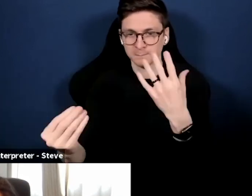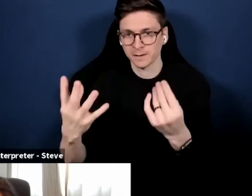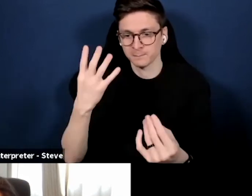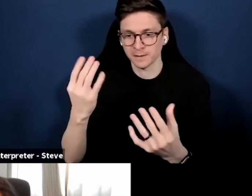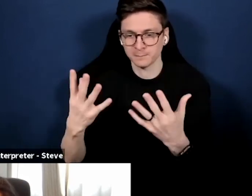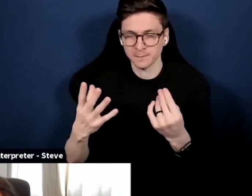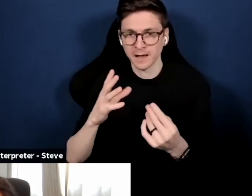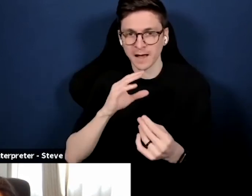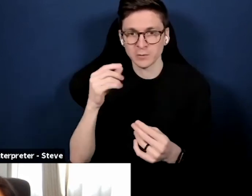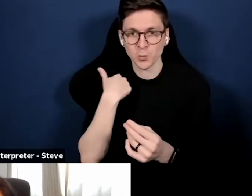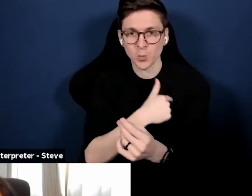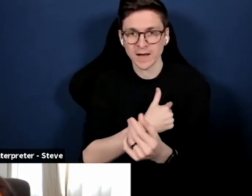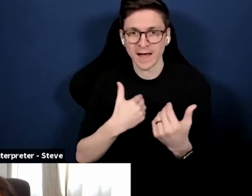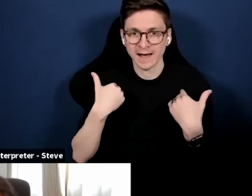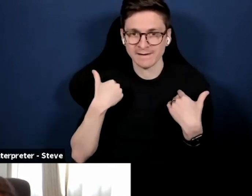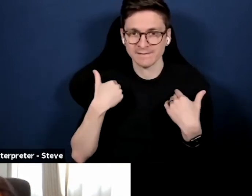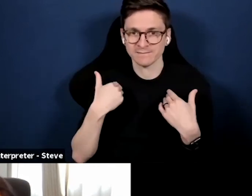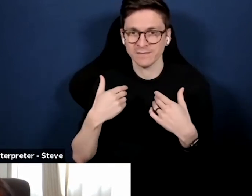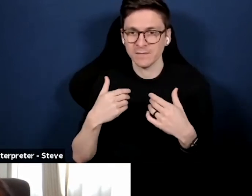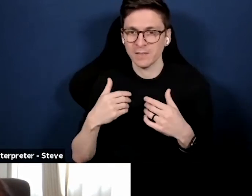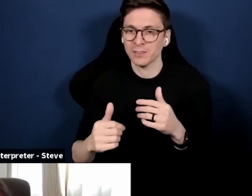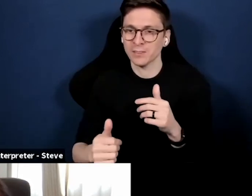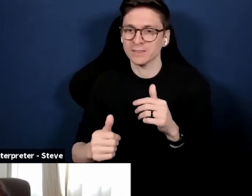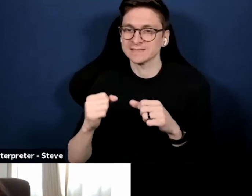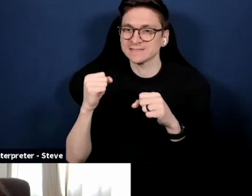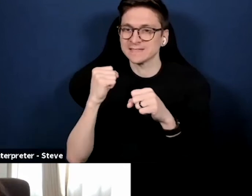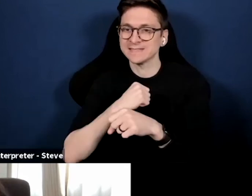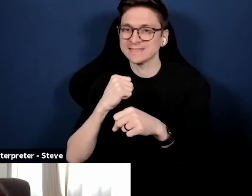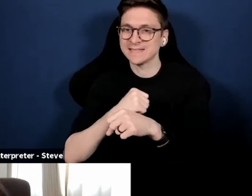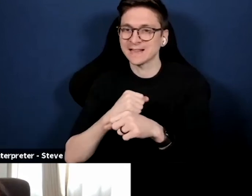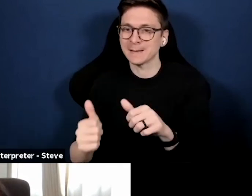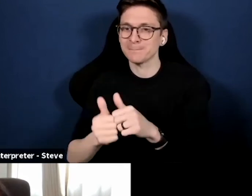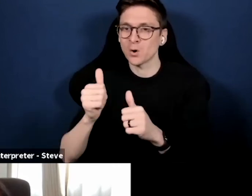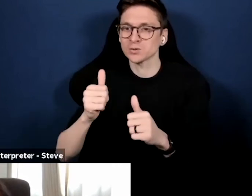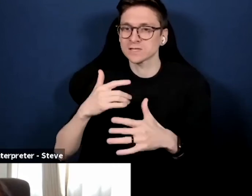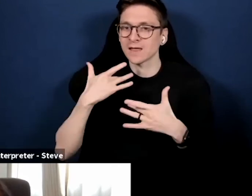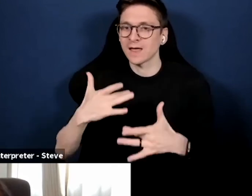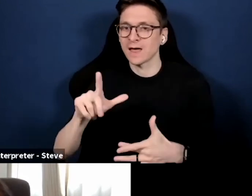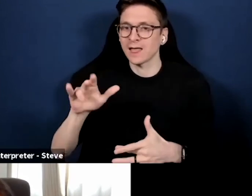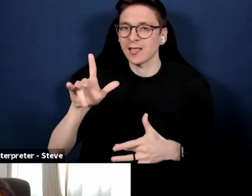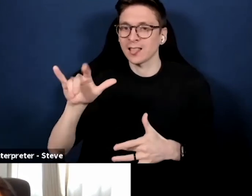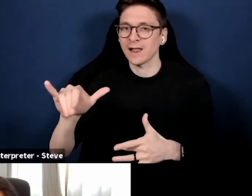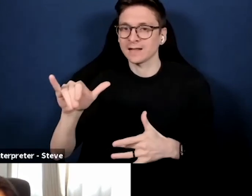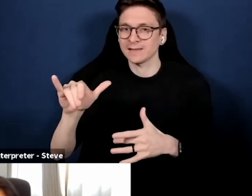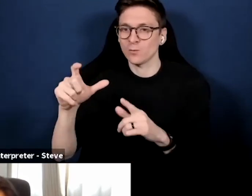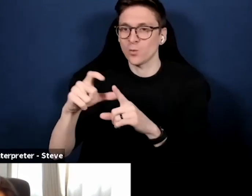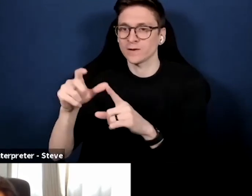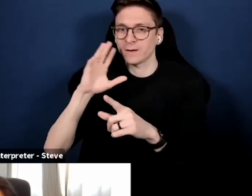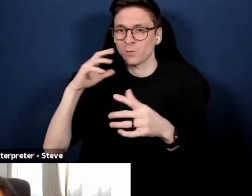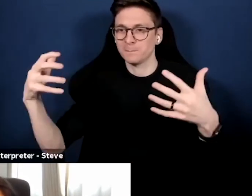i guess statistically likely words which pair with an object which is currently being attended to